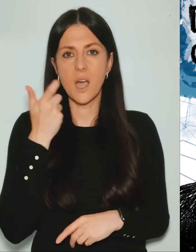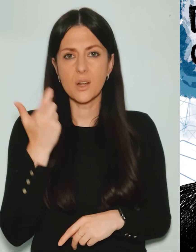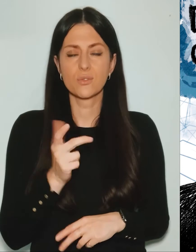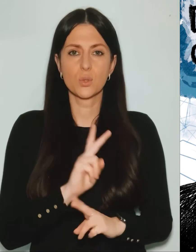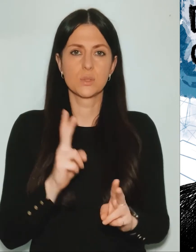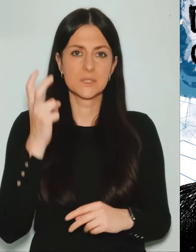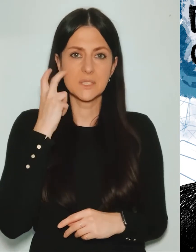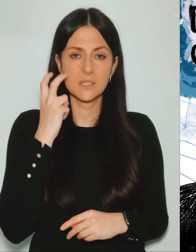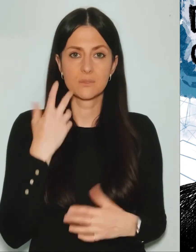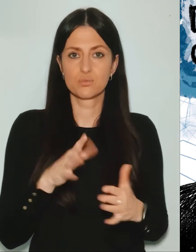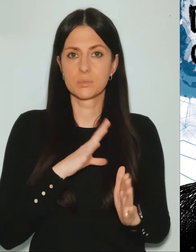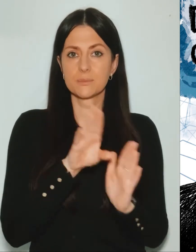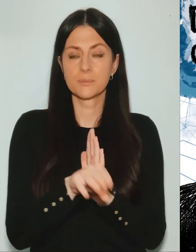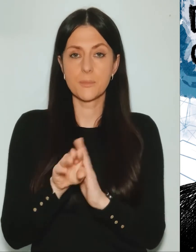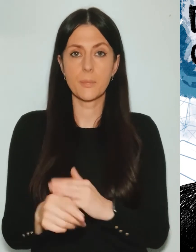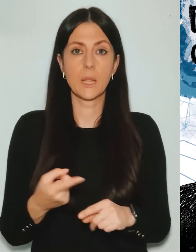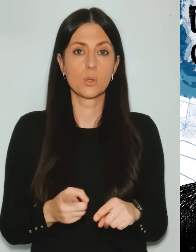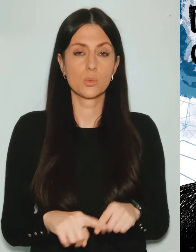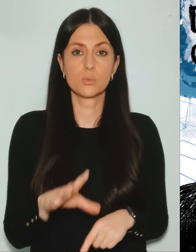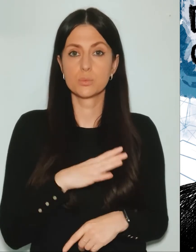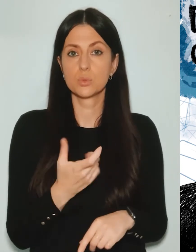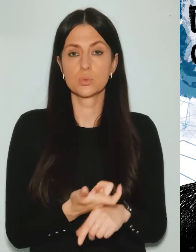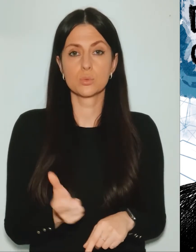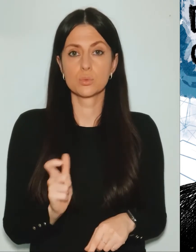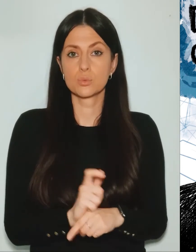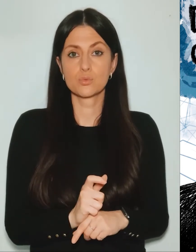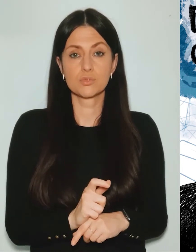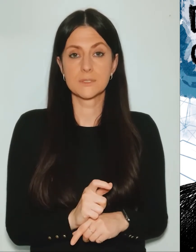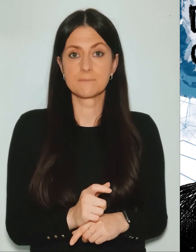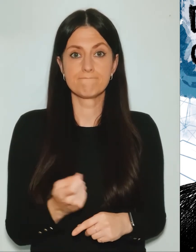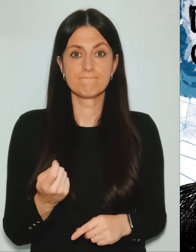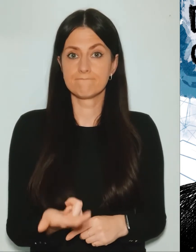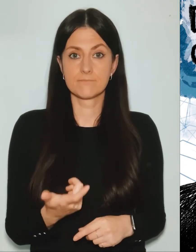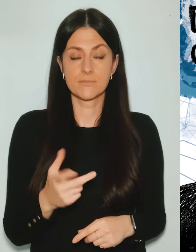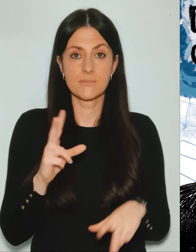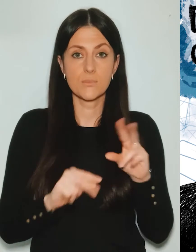So there was a very small chance that we might be able to spend the night at someone's place.